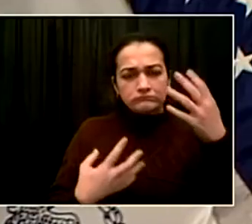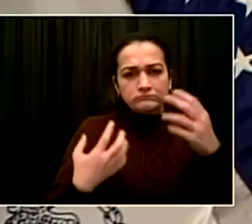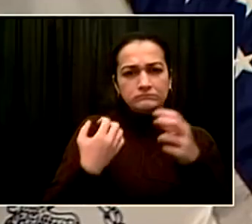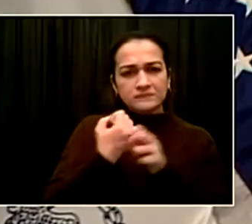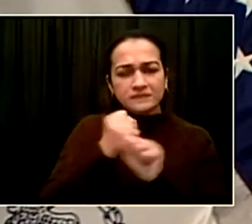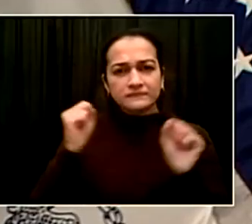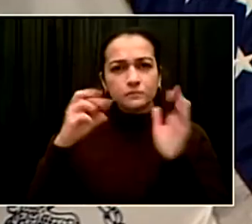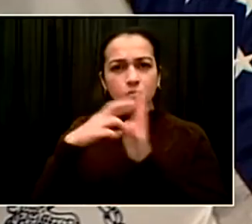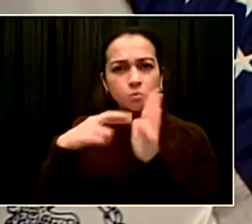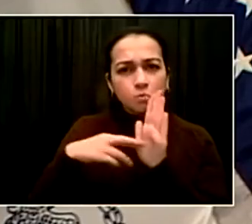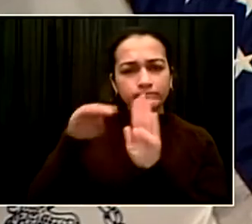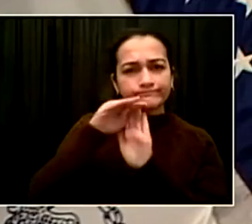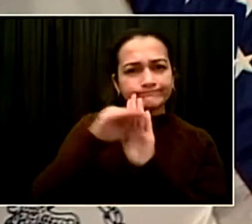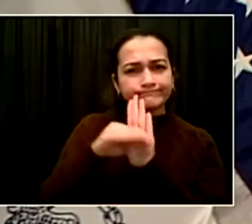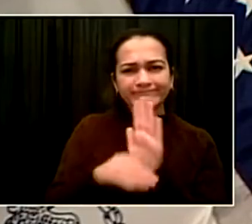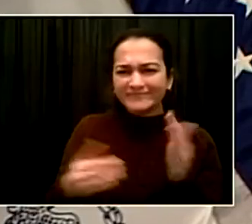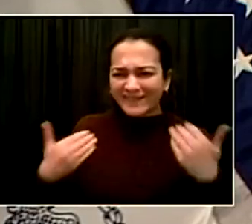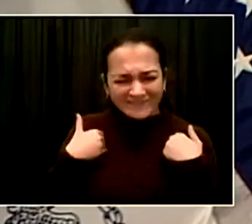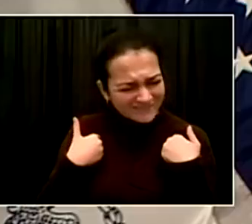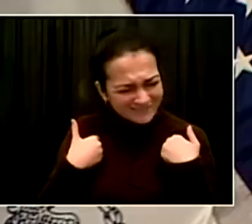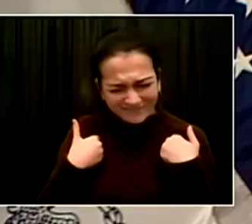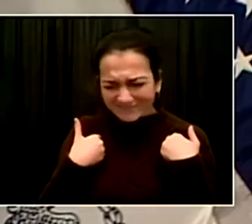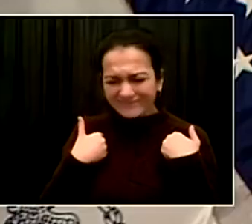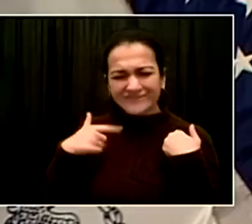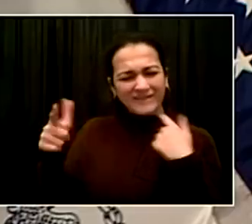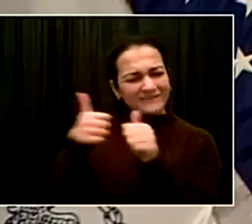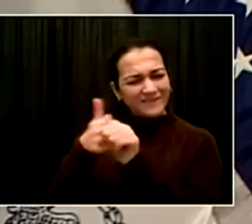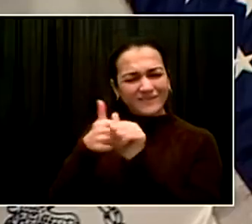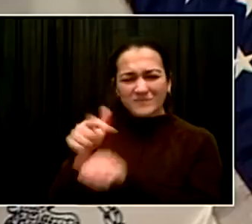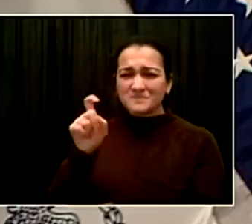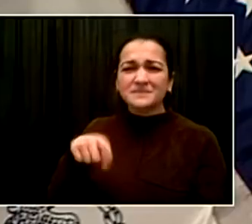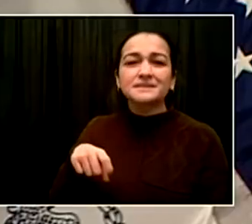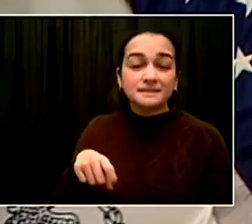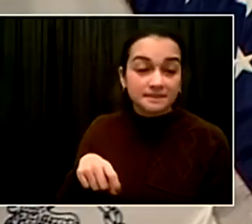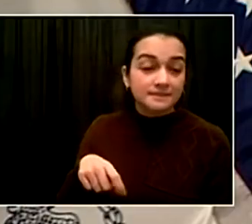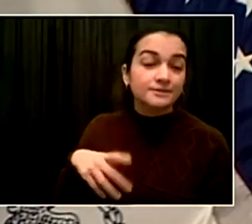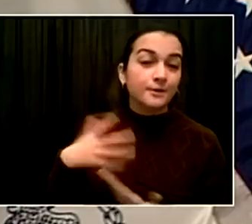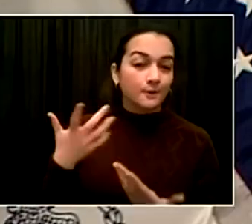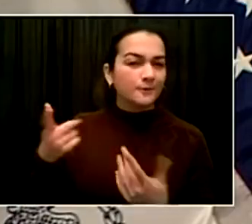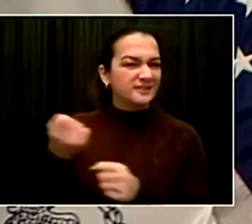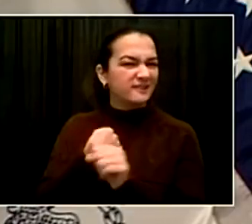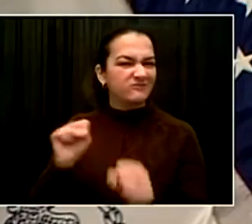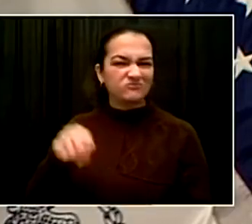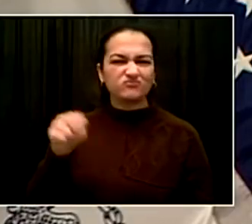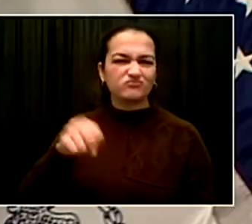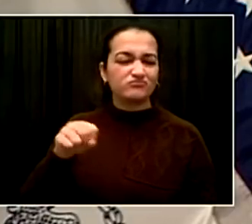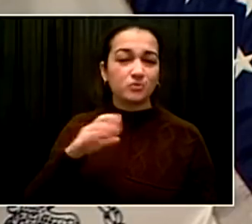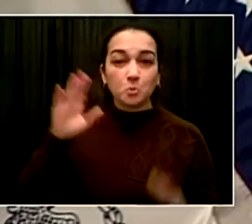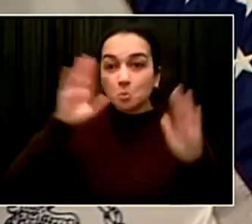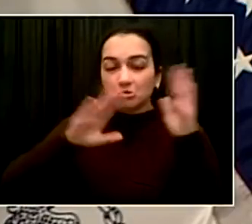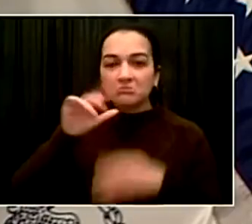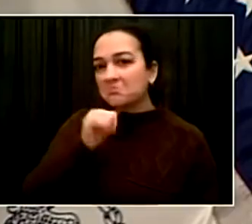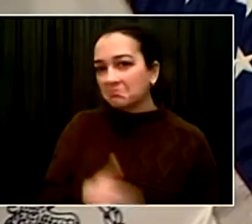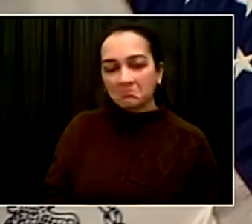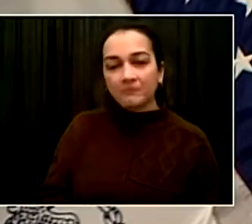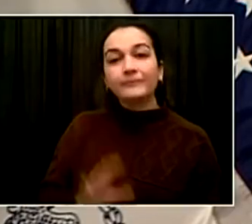ORGANIZED SETTING WITH SAFETY MEASURES IN PLACE, IT IS THE SAFEST PLACE FOR A CHILD TO BE. SO, NO.